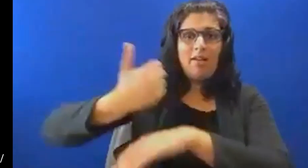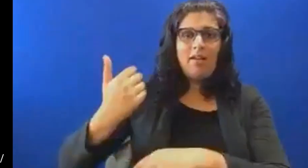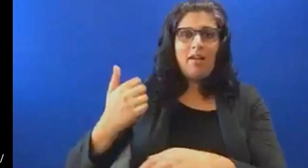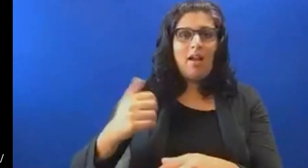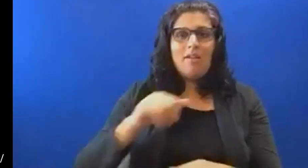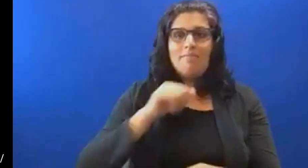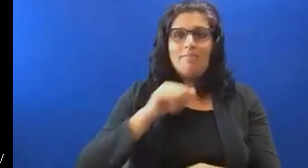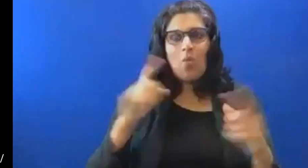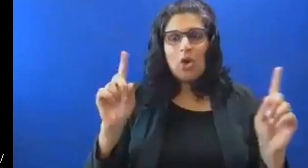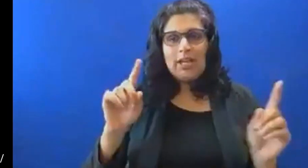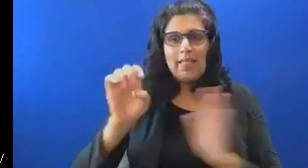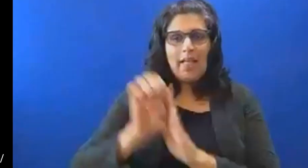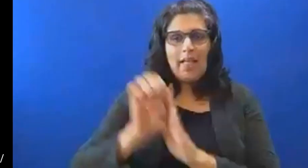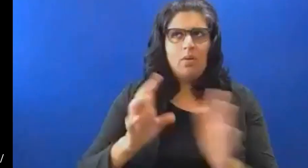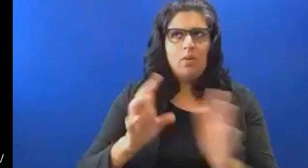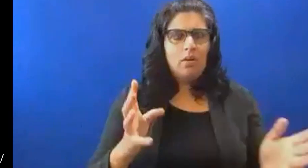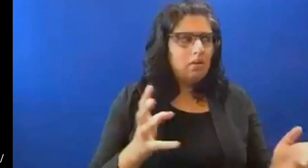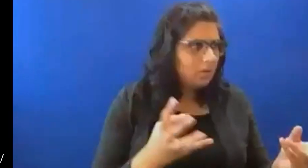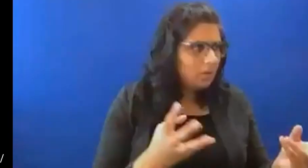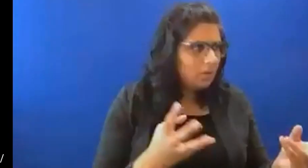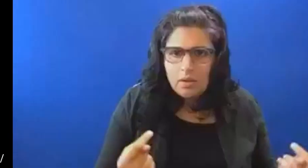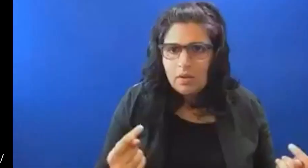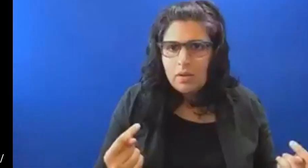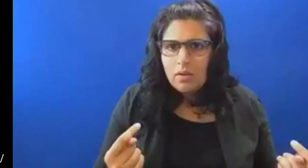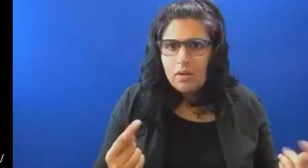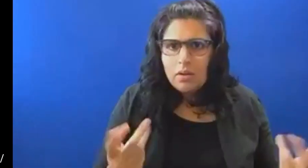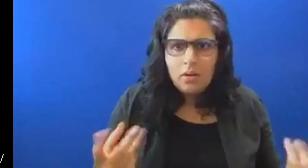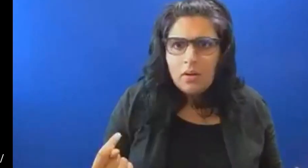It's like, "What? Wait, what?" Just out of order?